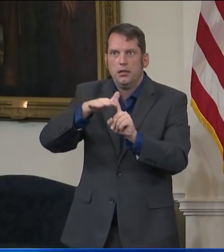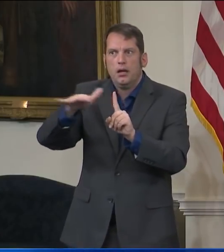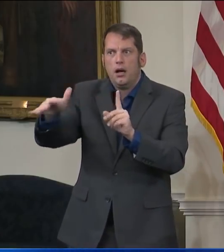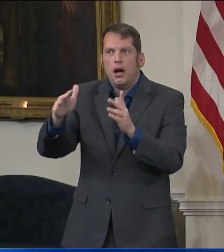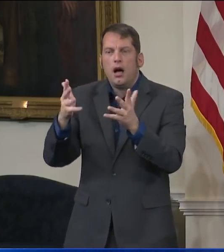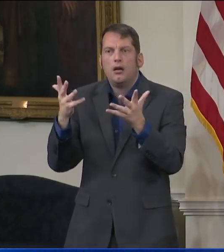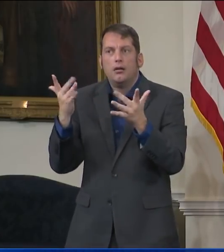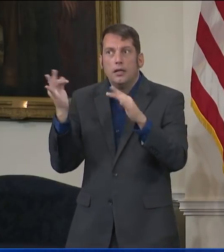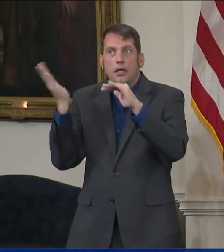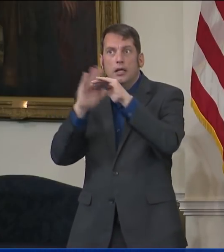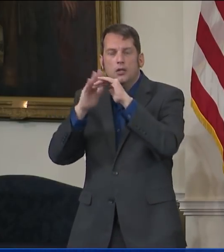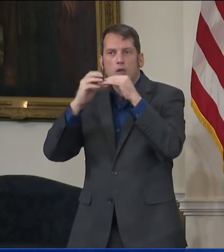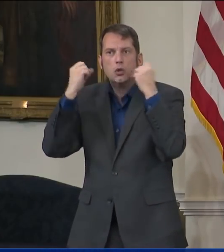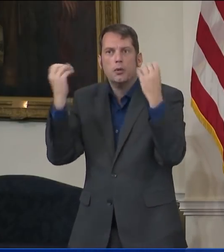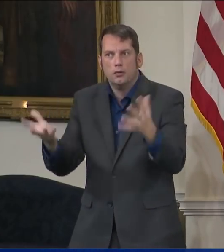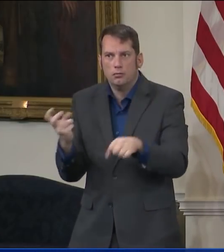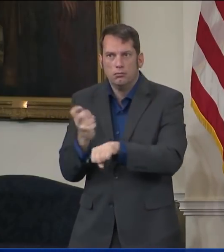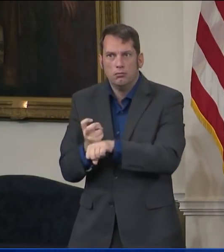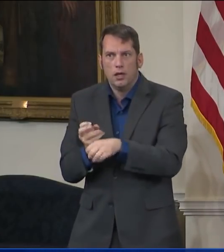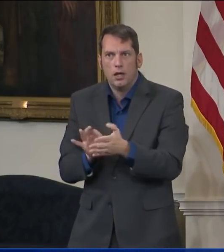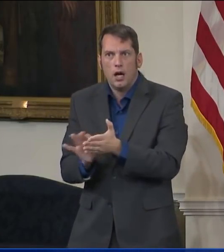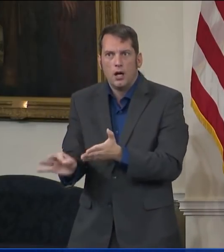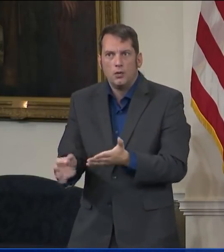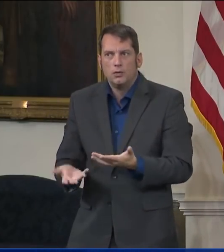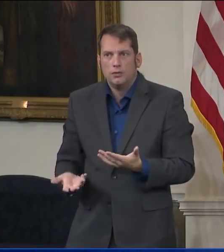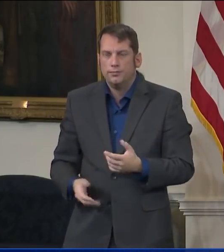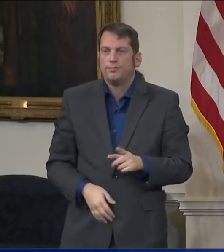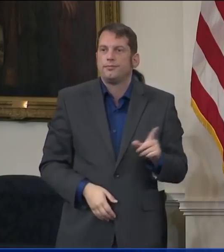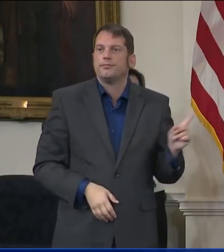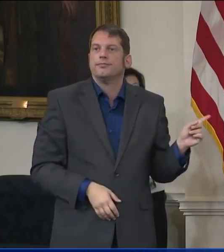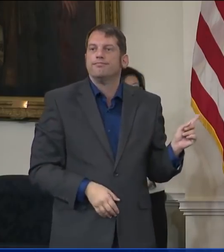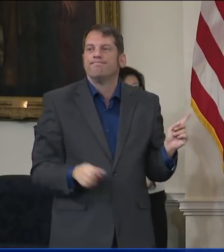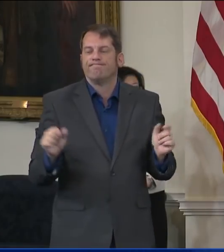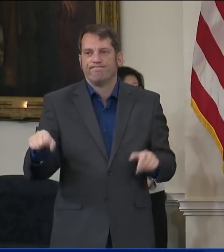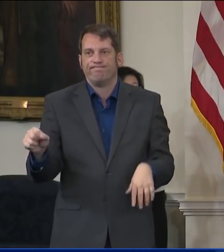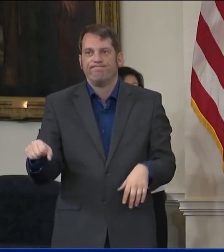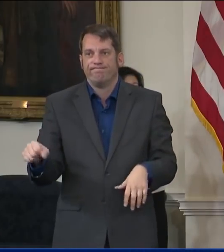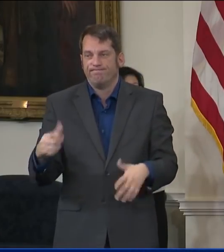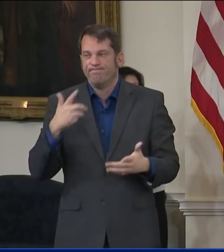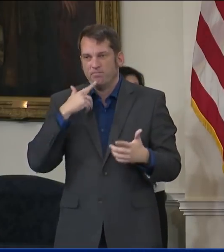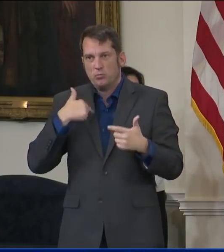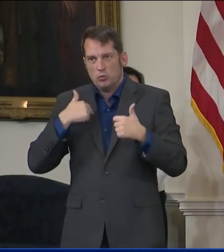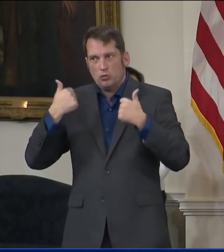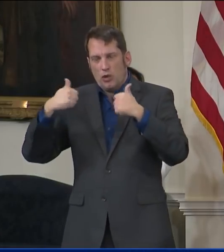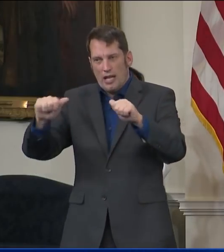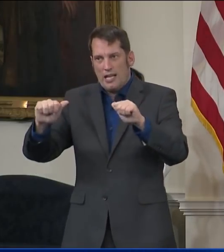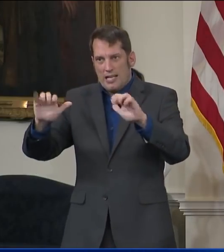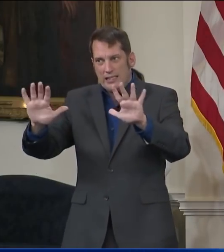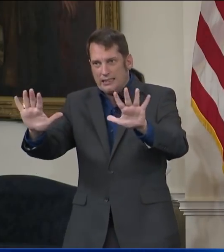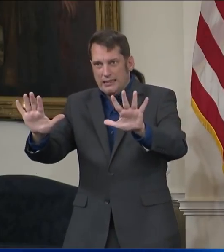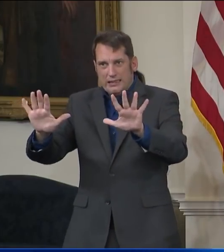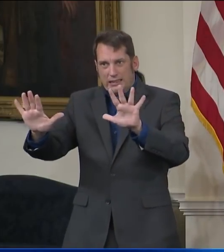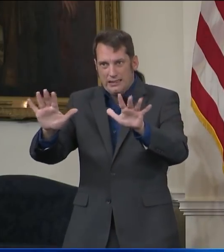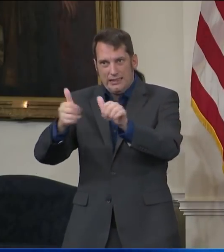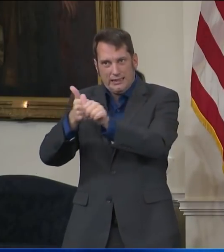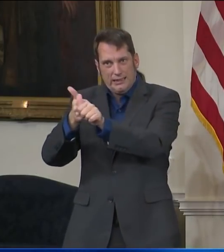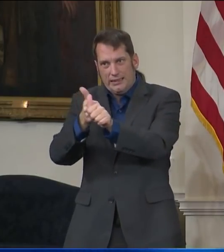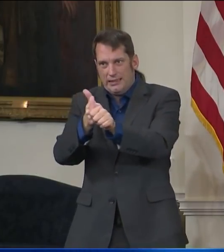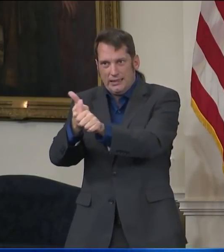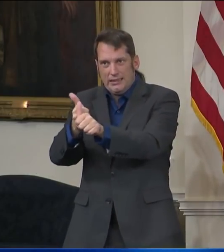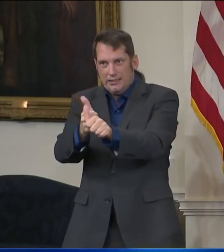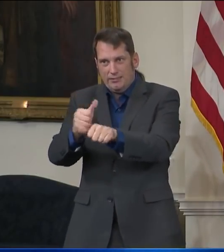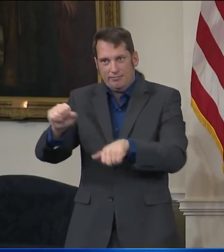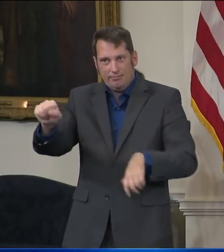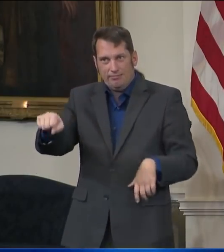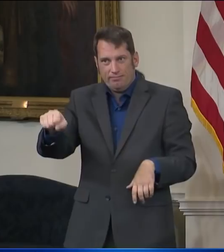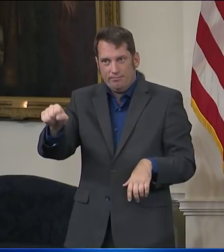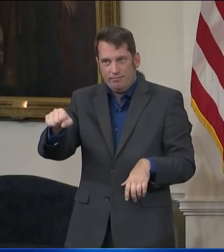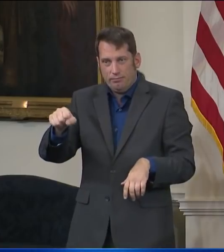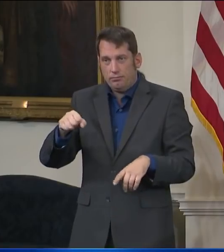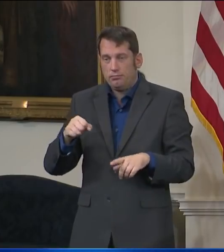WHAT’S IT’S A GOOD QUESTION, YOU KNOW, WE’VE BEEN RAMPING UP FOR QUITE A WHILE THAT WE HAVE 1400, YOU KNOW CONTACT TRACERS OUR PROBLEM RIGHT NOW.